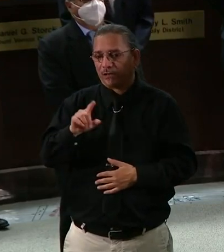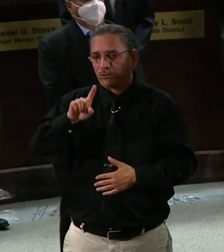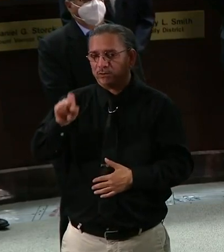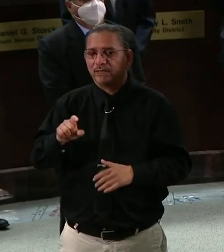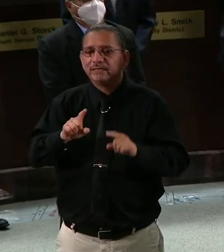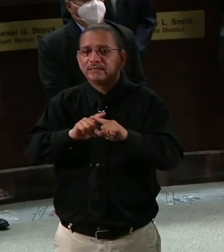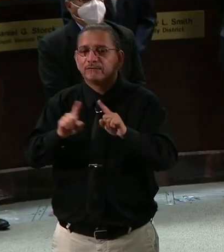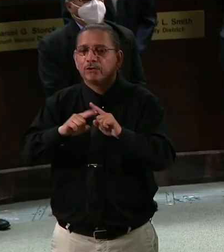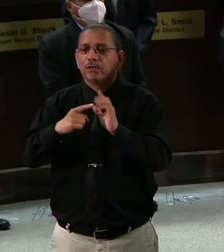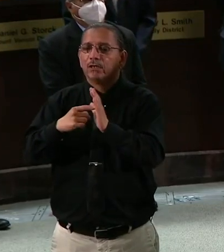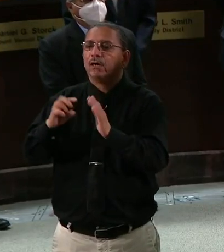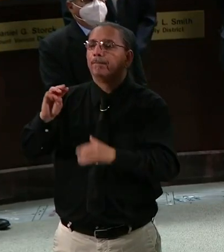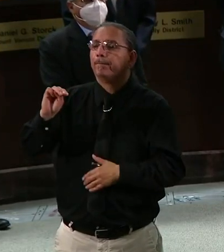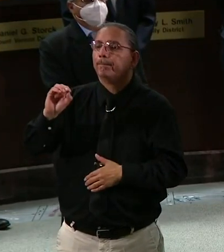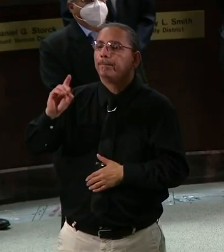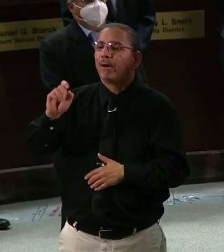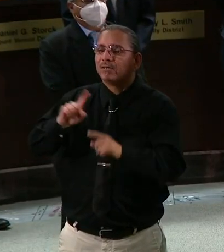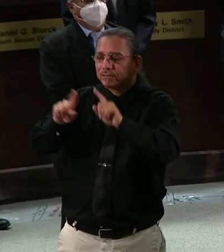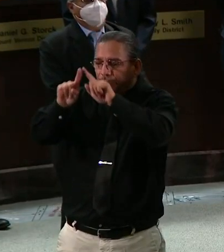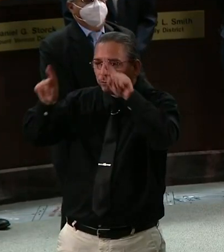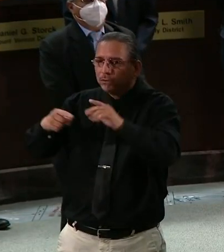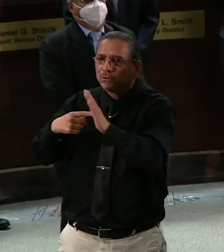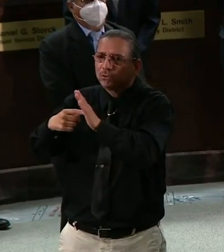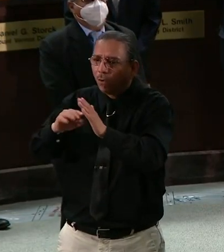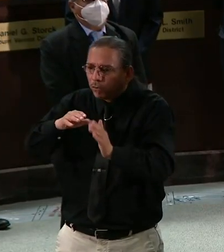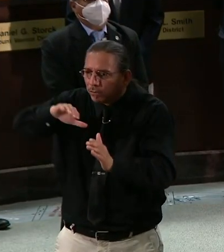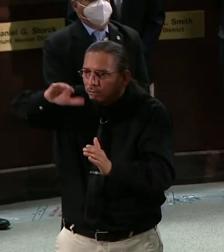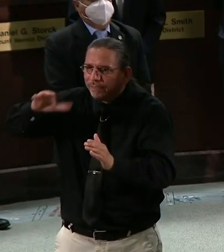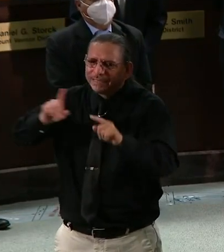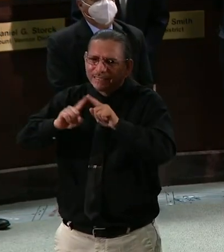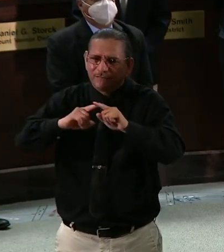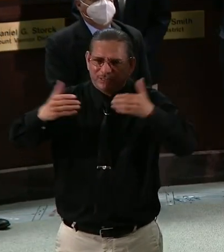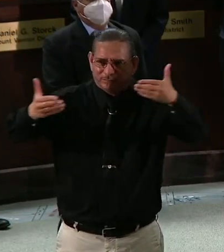LIKELY IS IT TO OCCUR. THE QUESTION ABOUT THE DIFFERENT